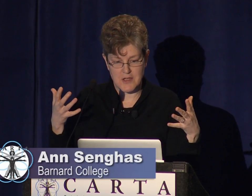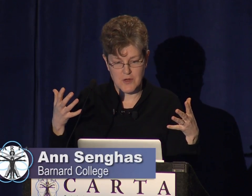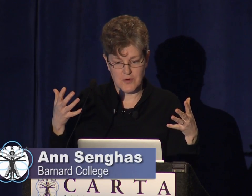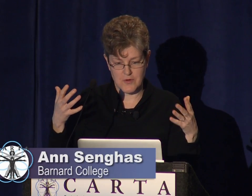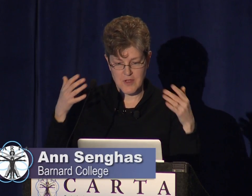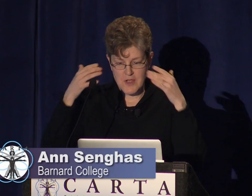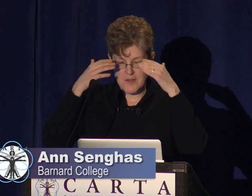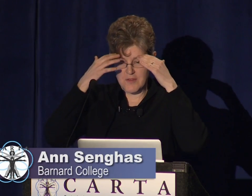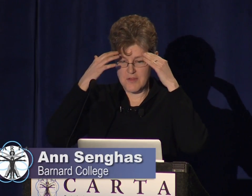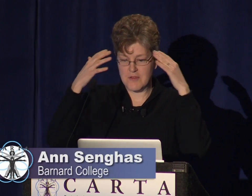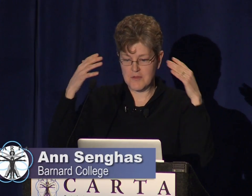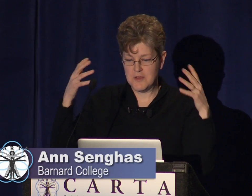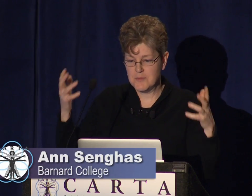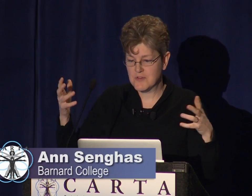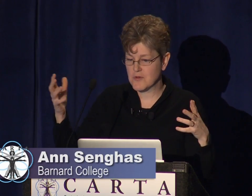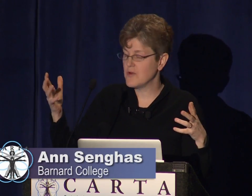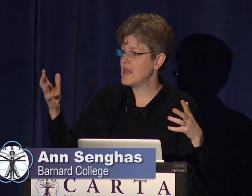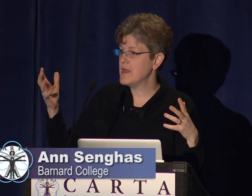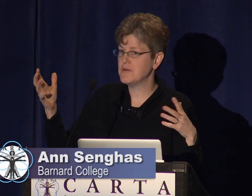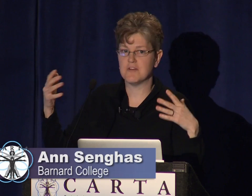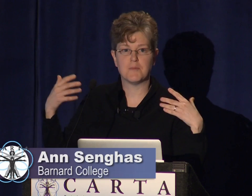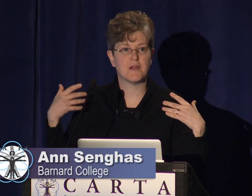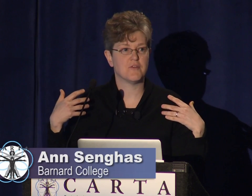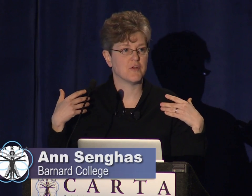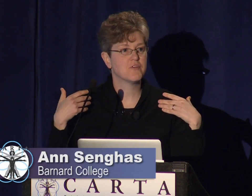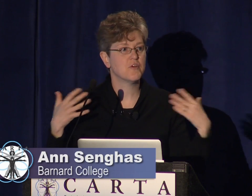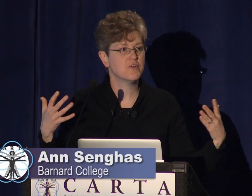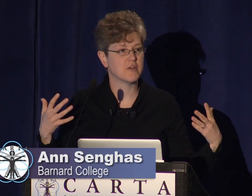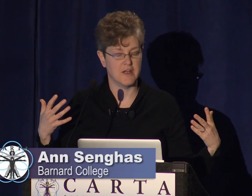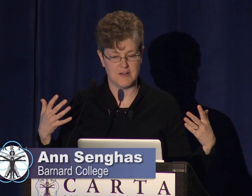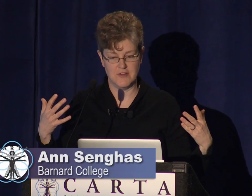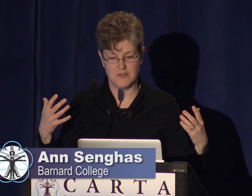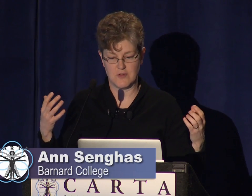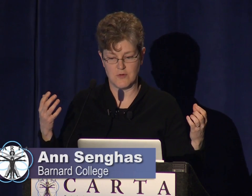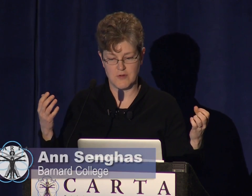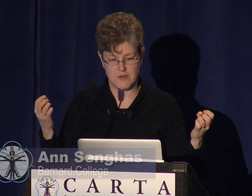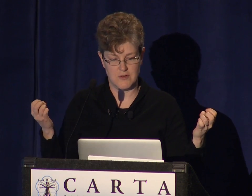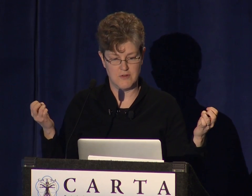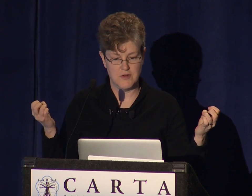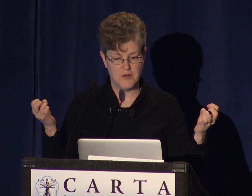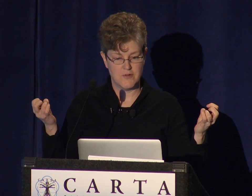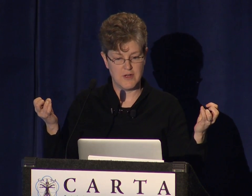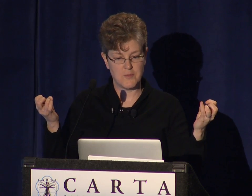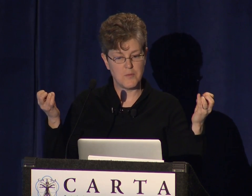a code. Humans grow languages because our social connection is so critical. When we